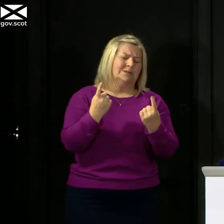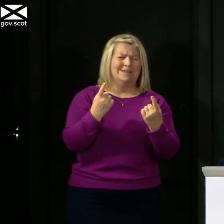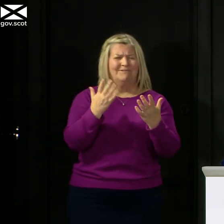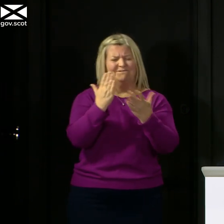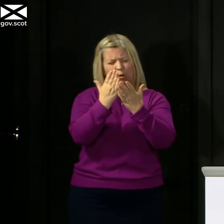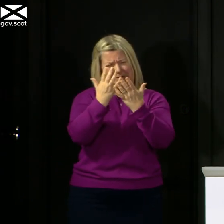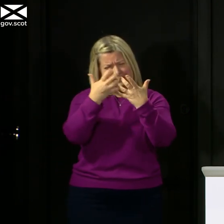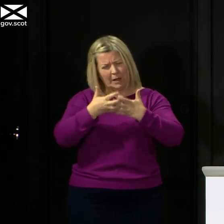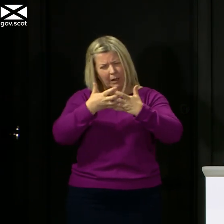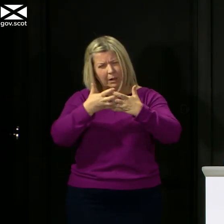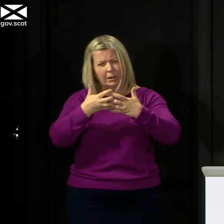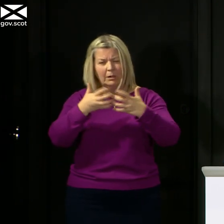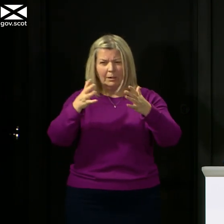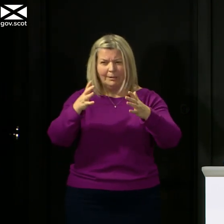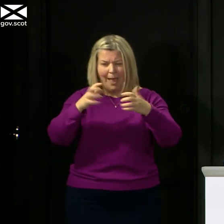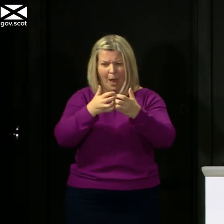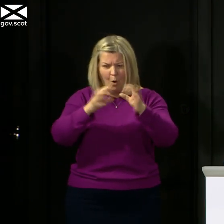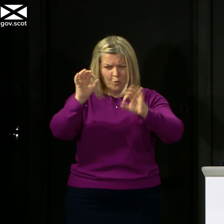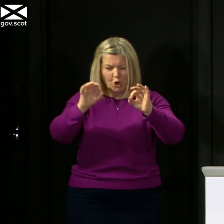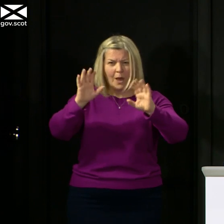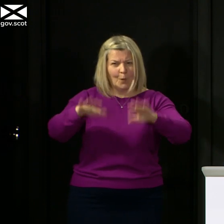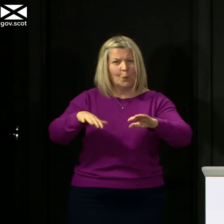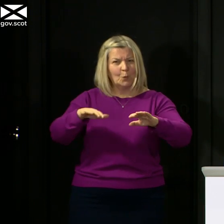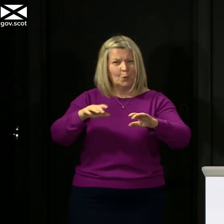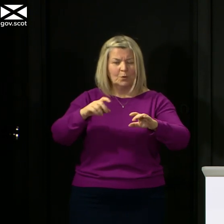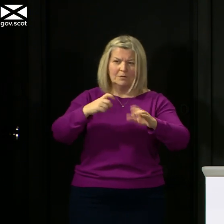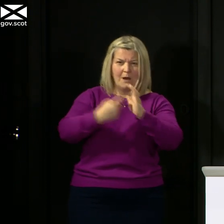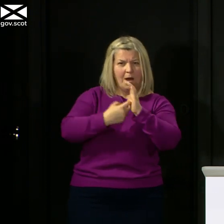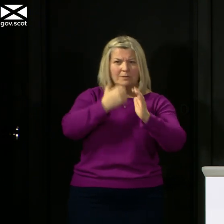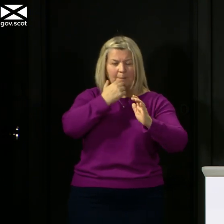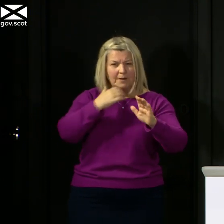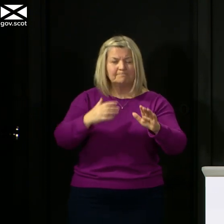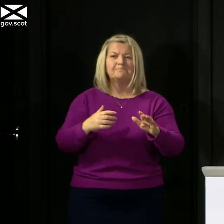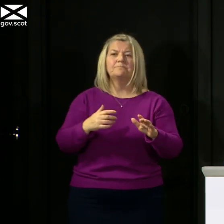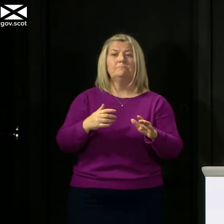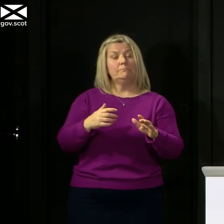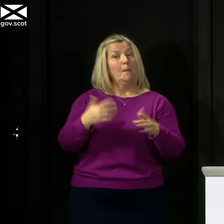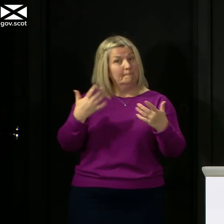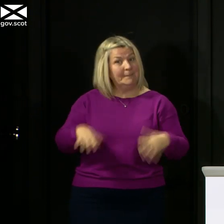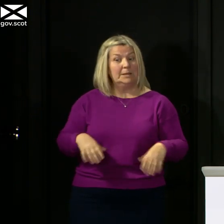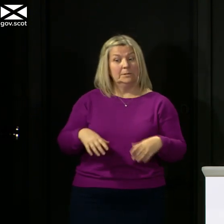but I think Gregor and I were talking this morning about both publishing more of an explanation